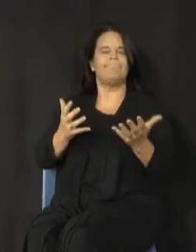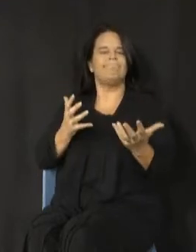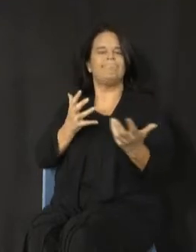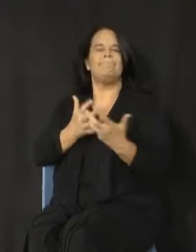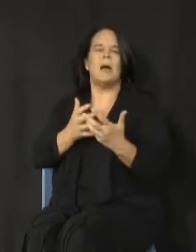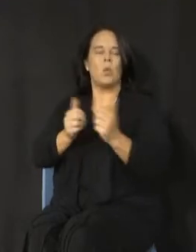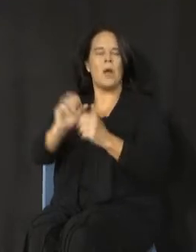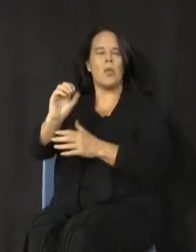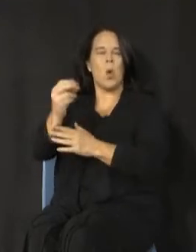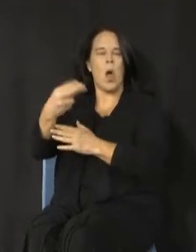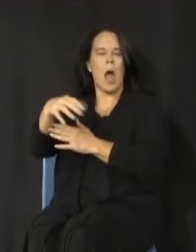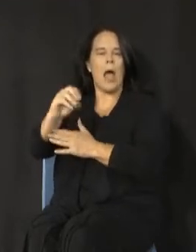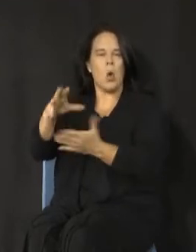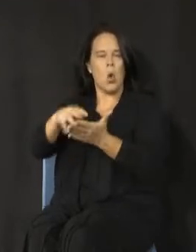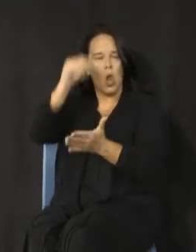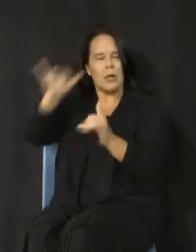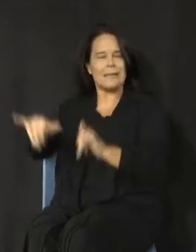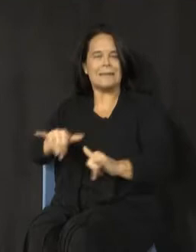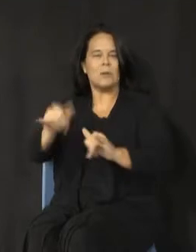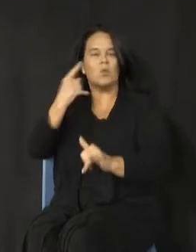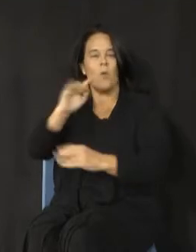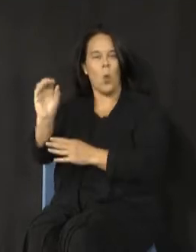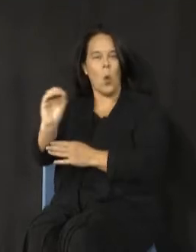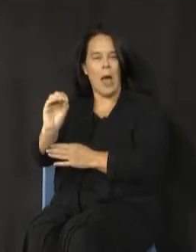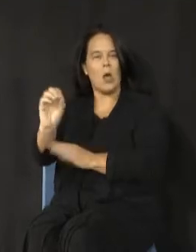Learning Standards for the Ohio State Test.